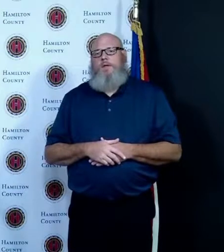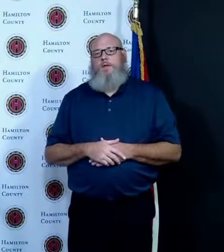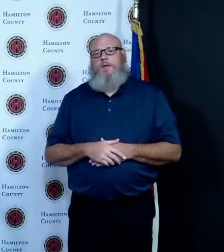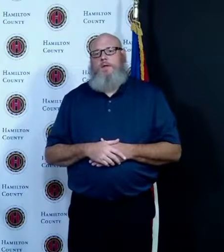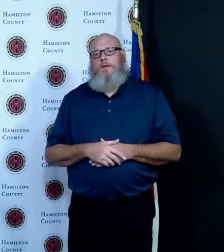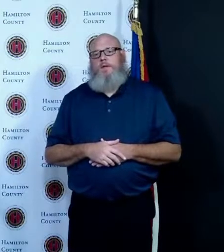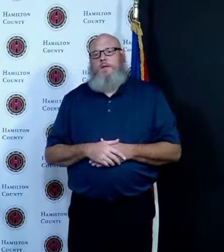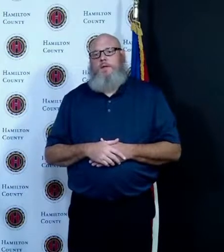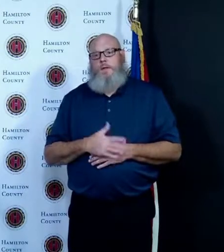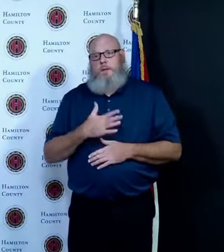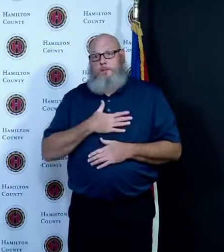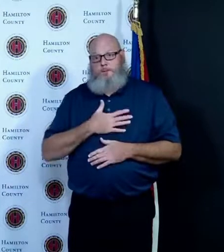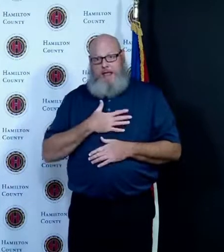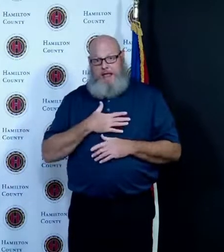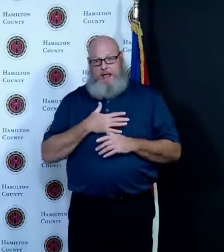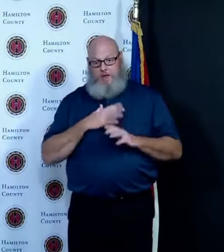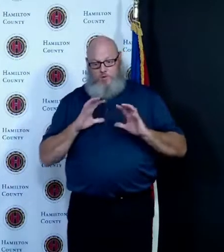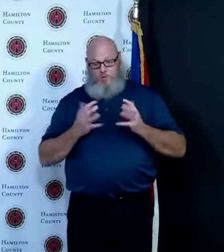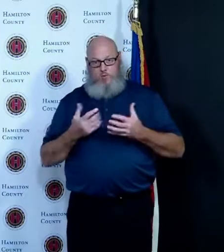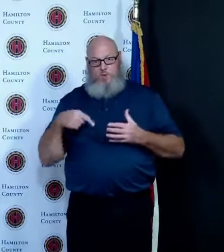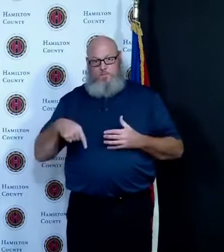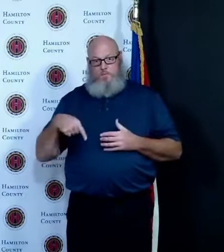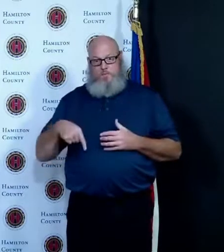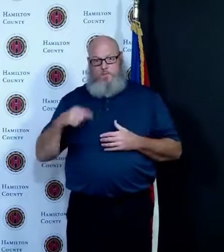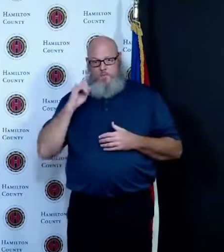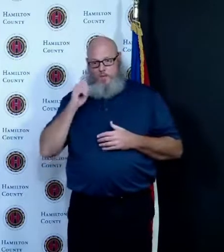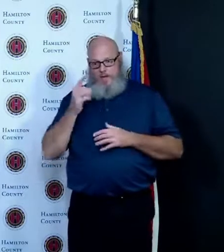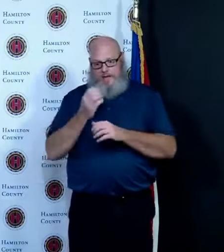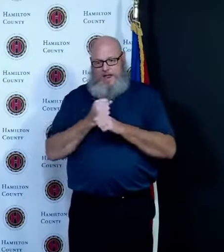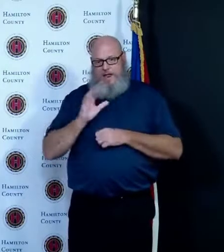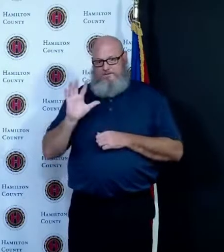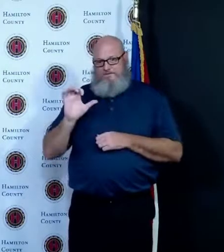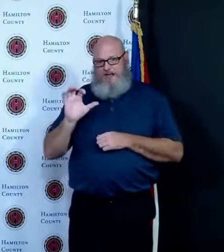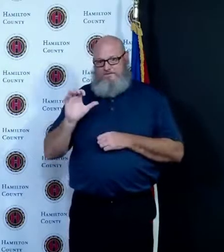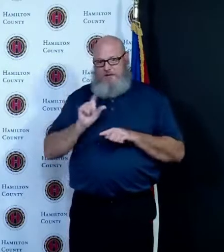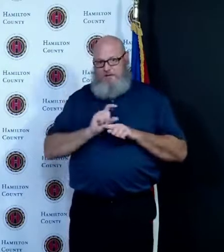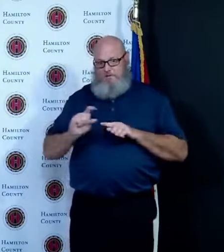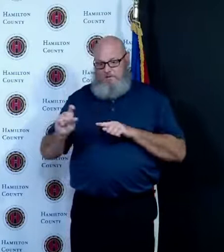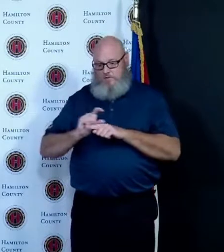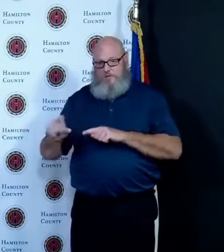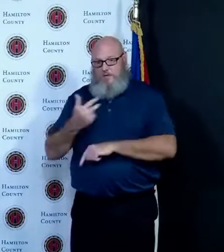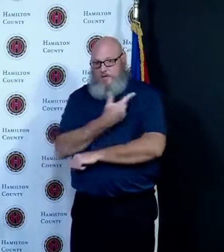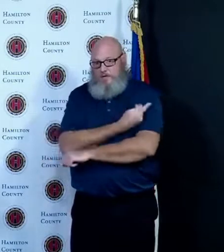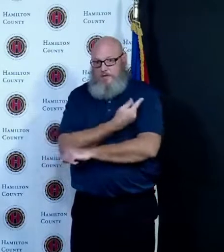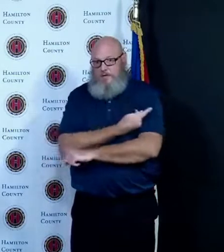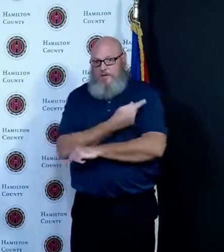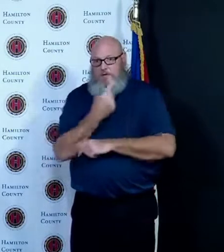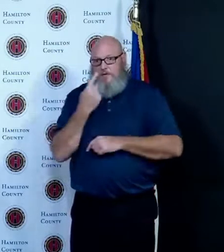are trained it's been since 2009 since we've operated a large clinic so 560 folks are are